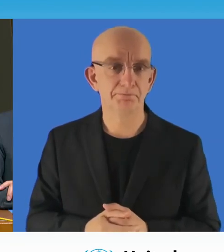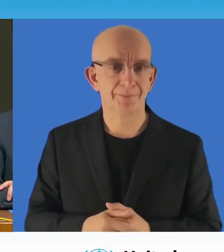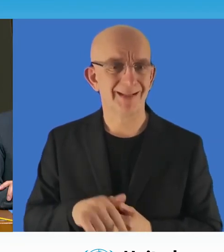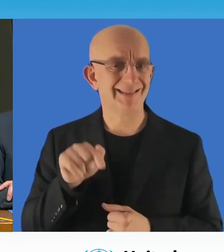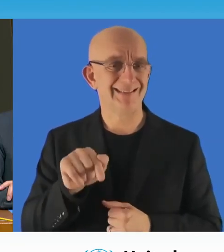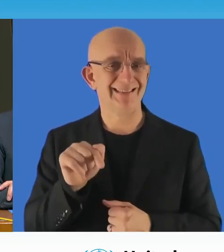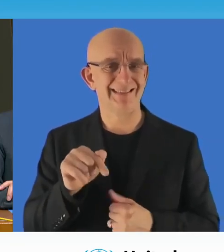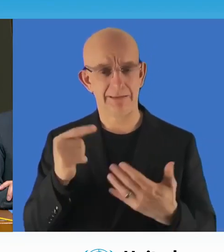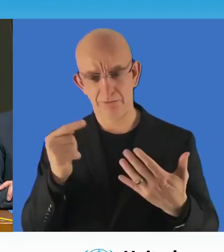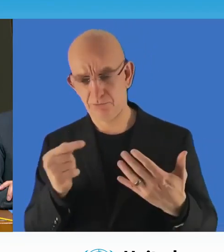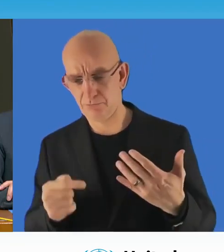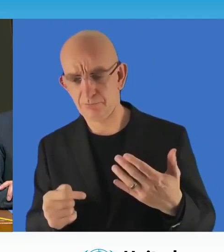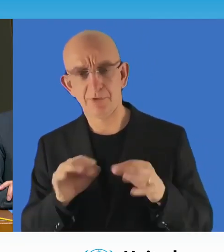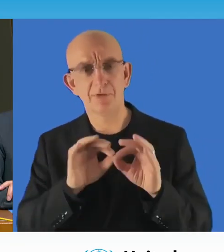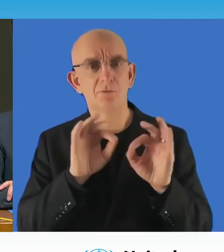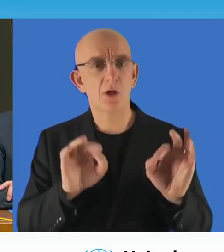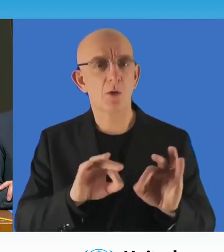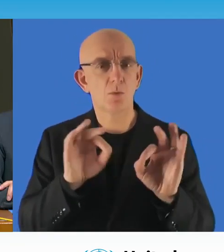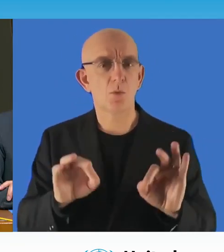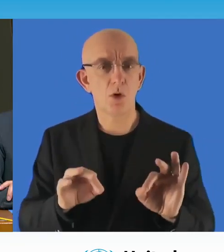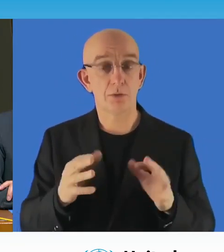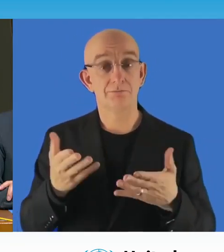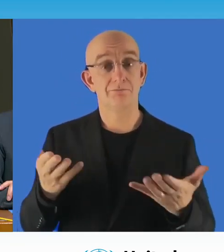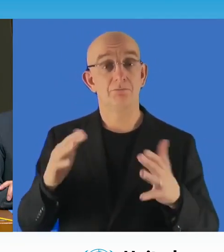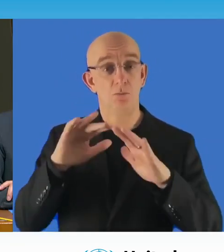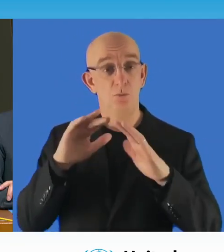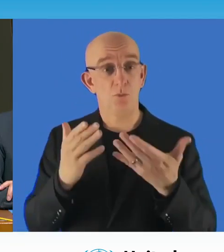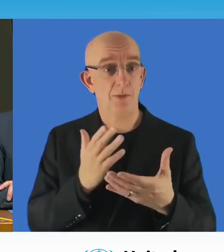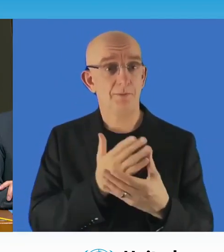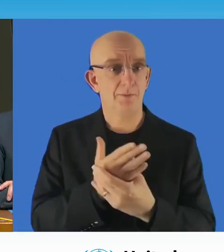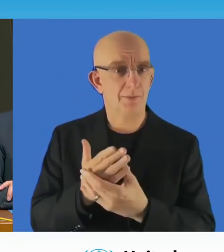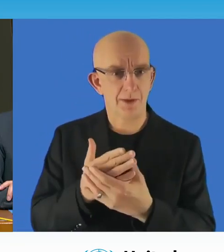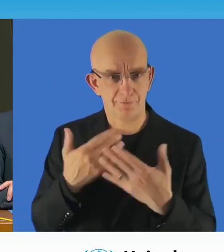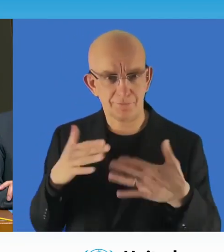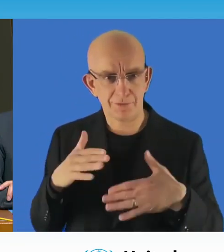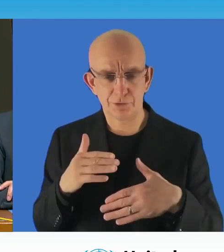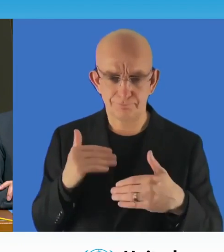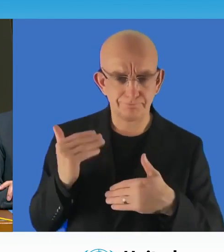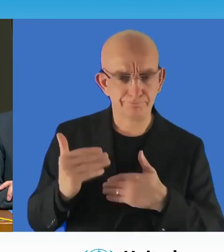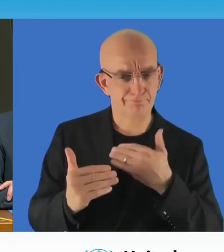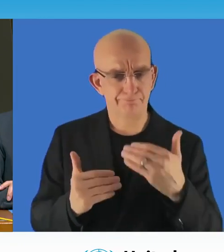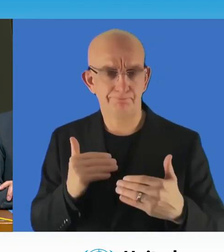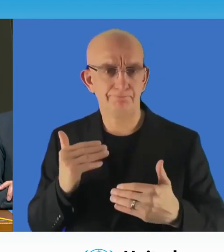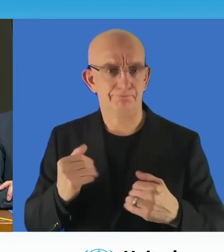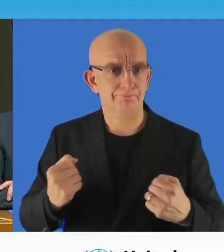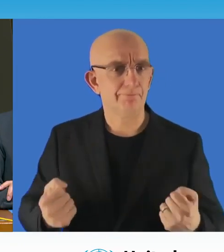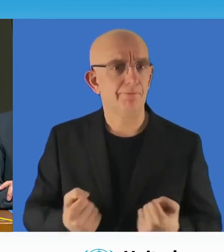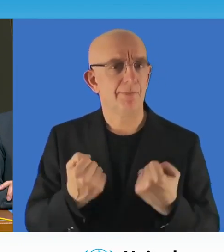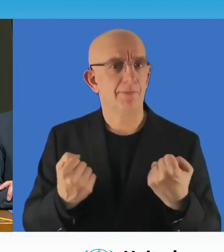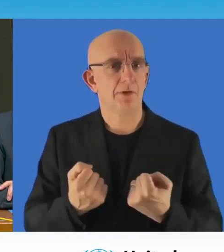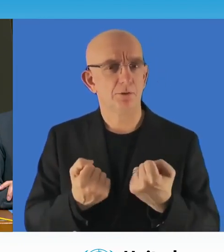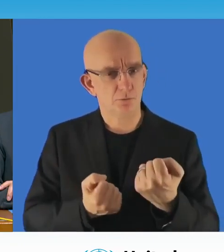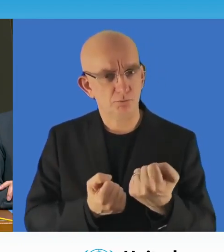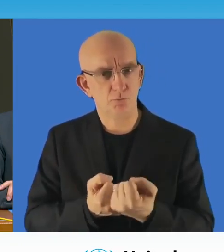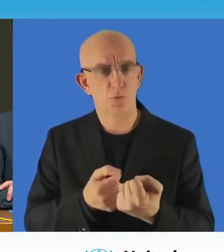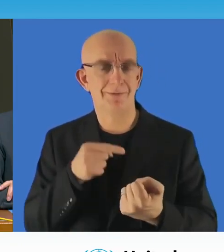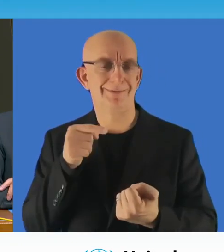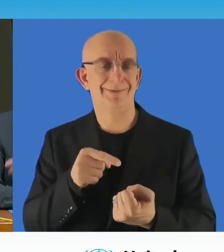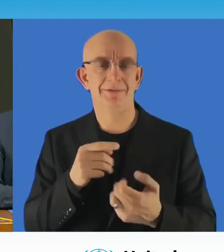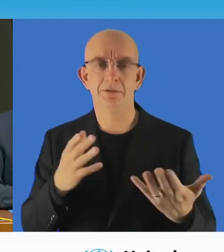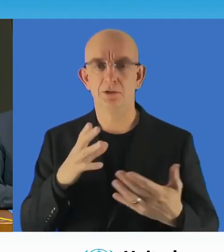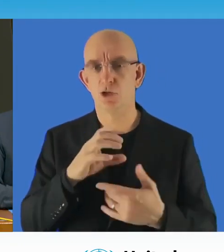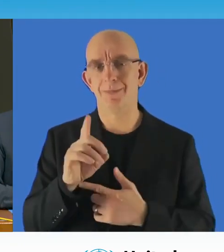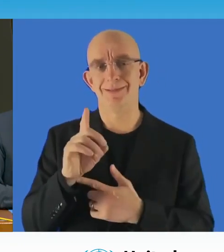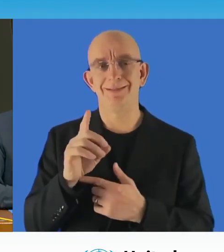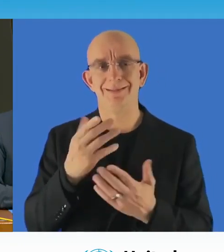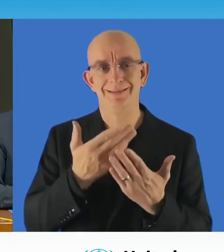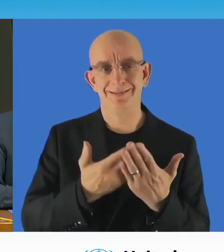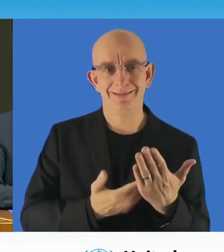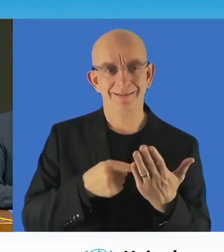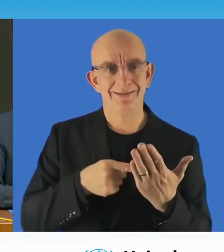the implementation of the crpd at a national level for example this support in usbekistan encompassed